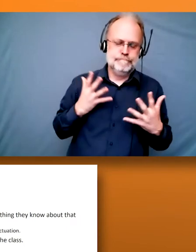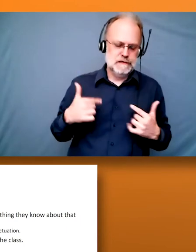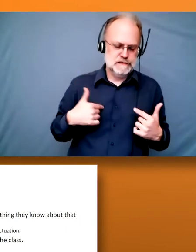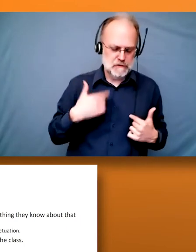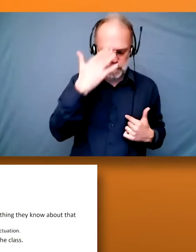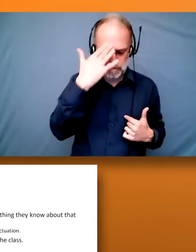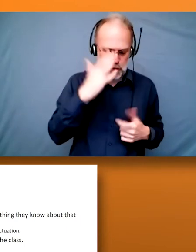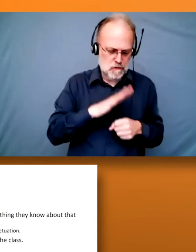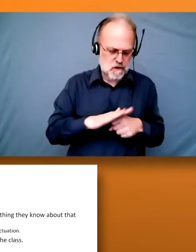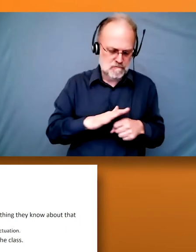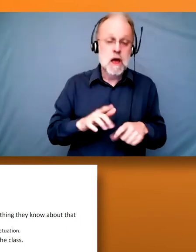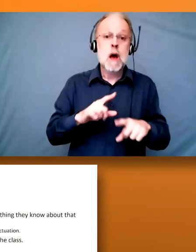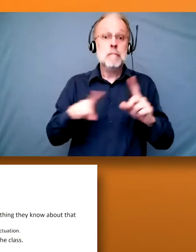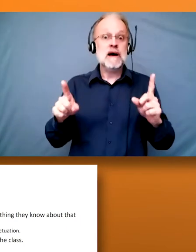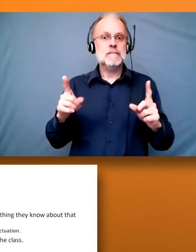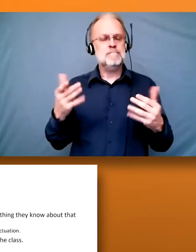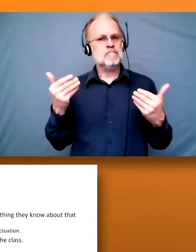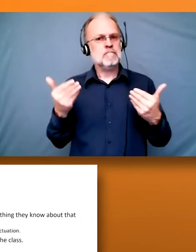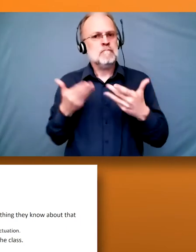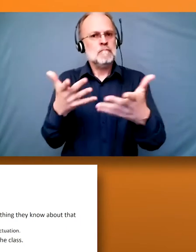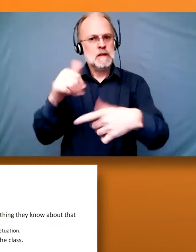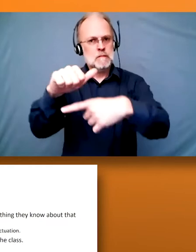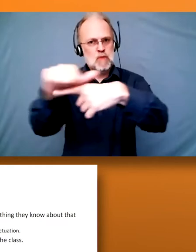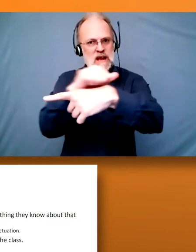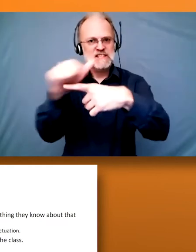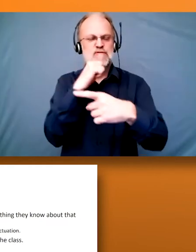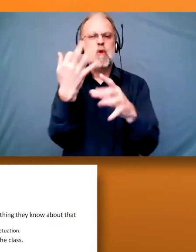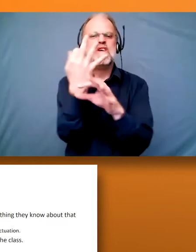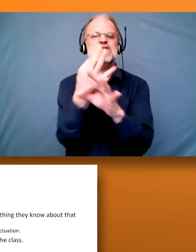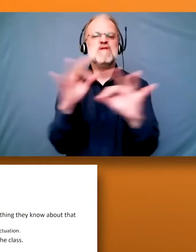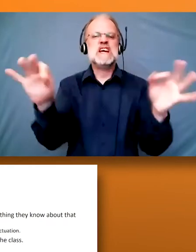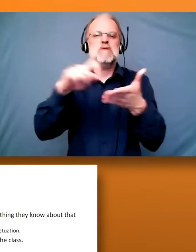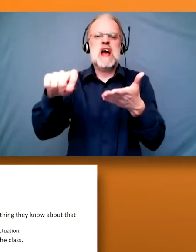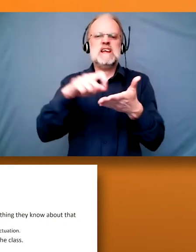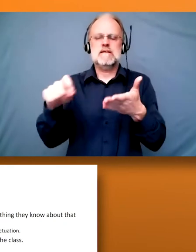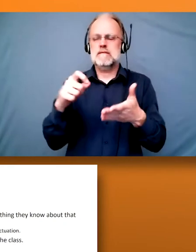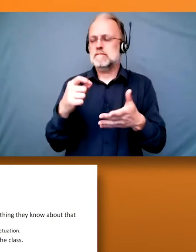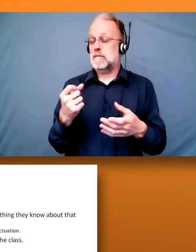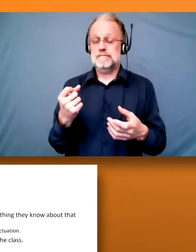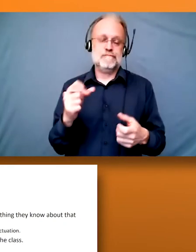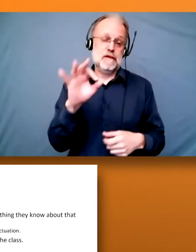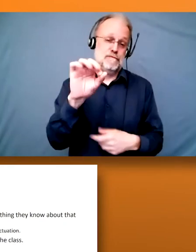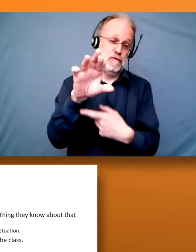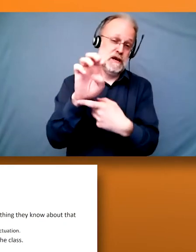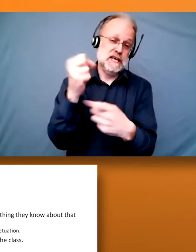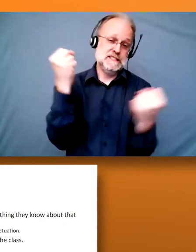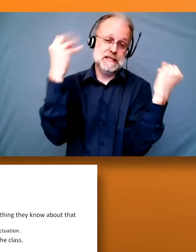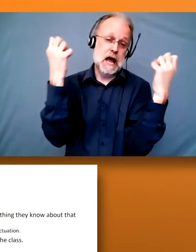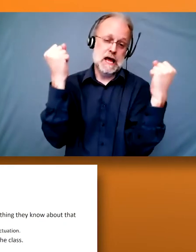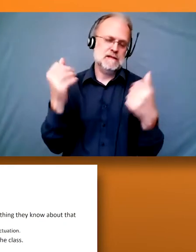However, it also is just kind of a free write. It's a free write. It's a free sign. However, you want to do it, it's not really important